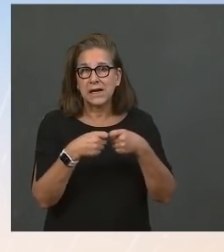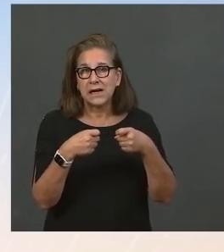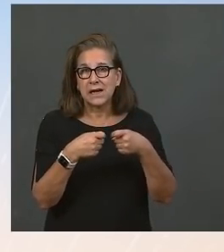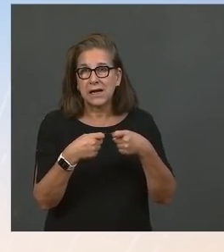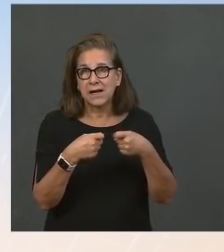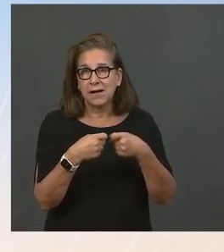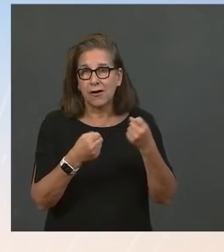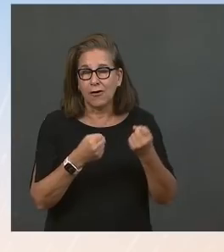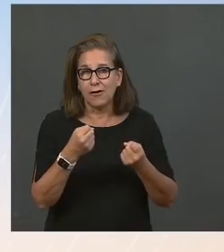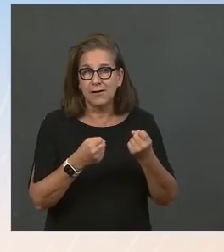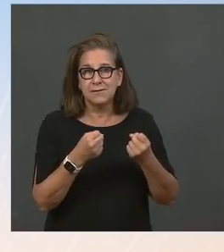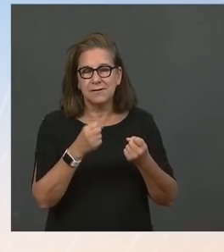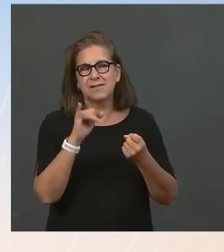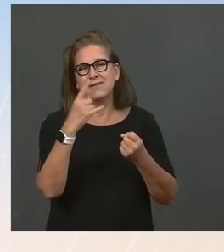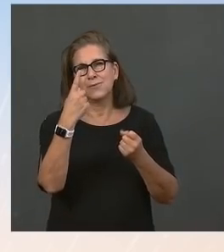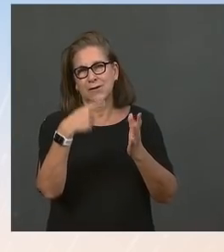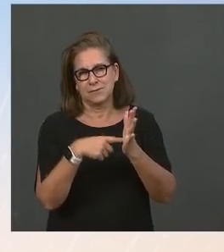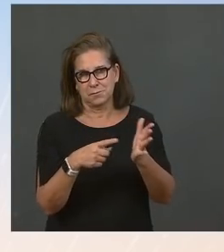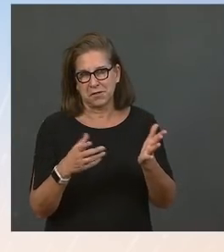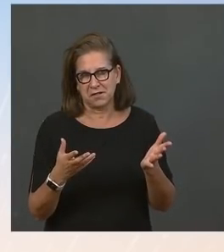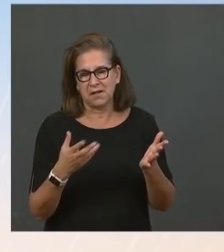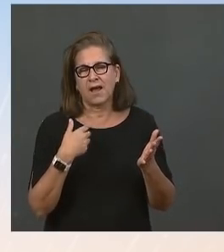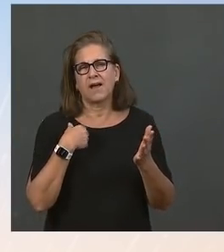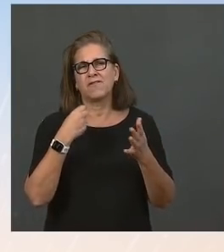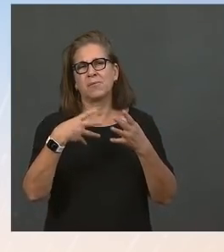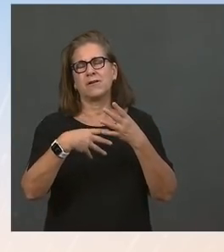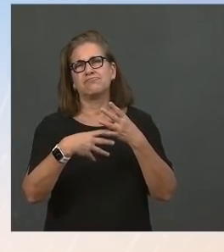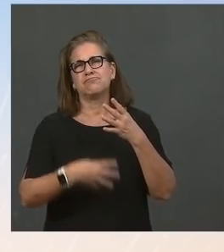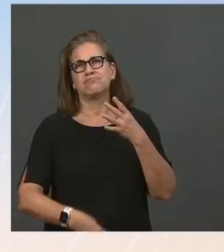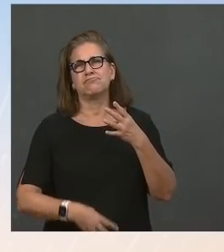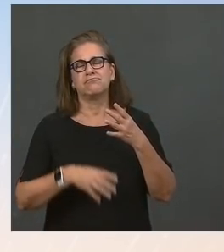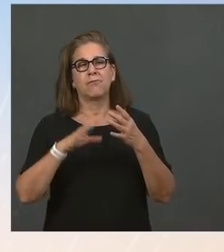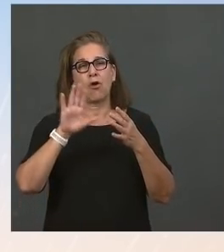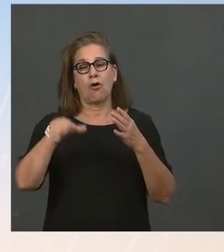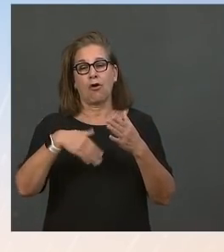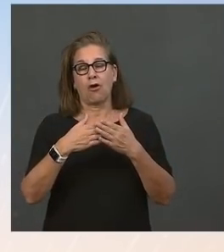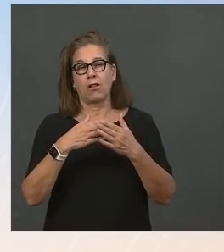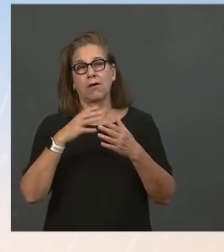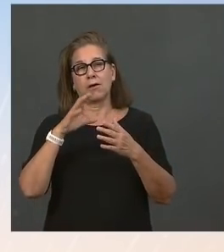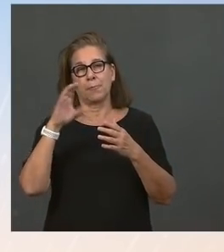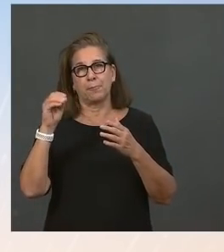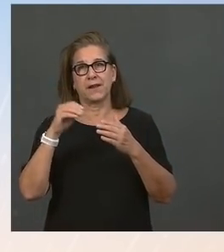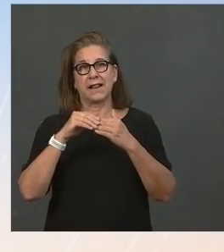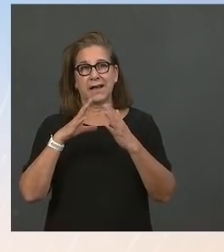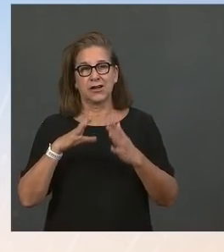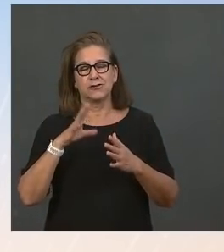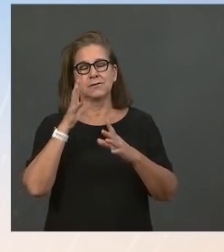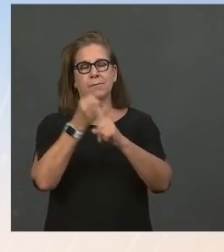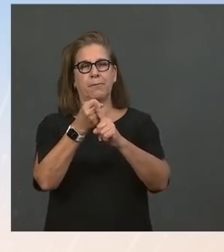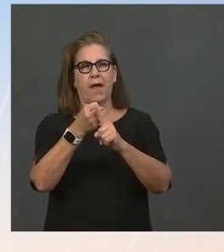will continue to work, use the levers of his power to make sure we are reaching his bold and ambitious goals. And we've talked a little bit in here